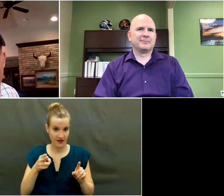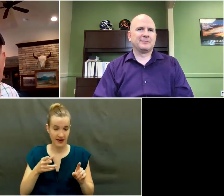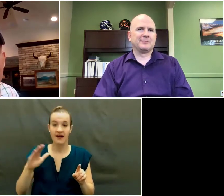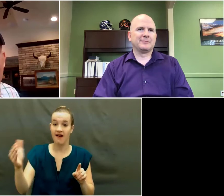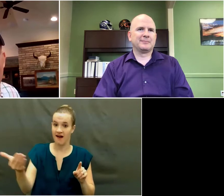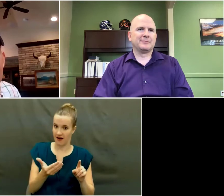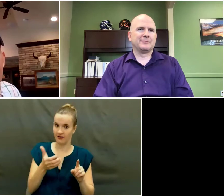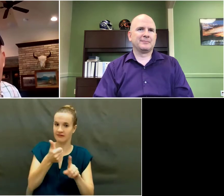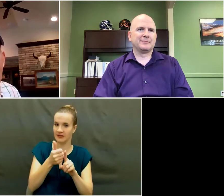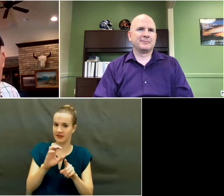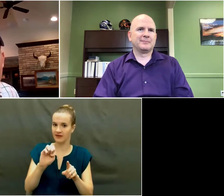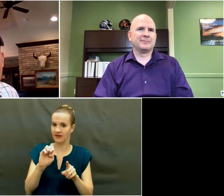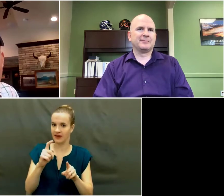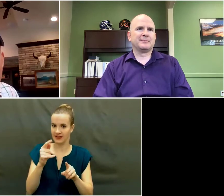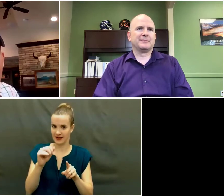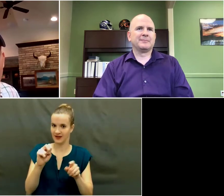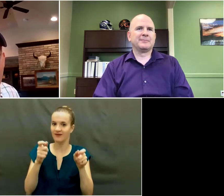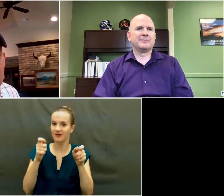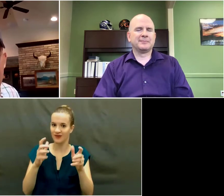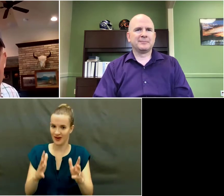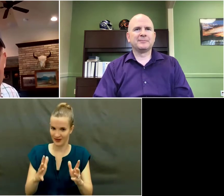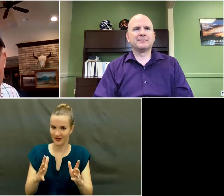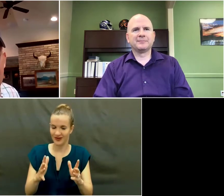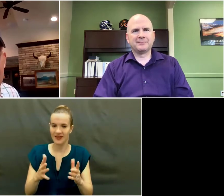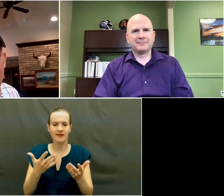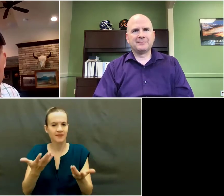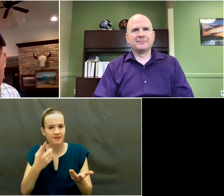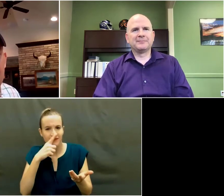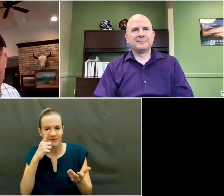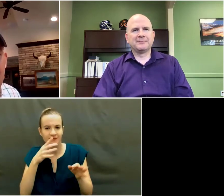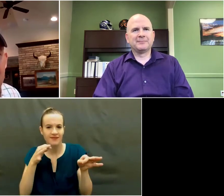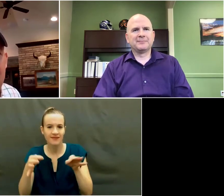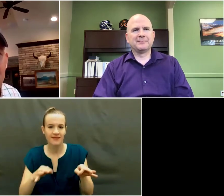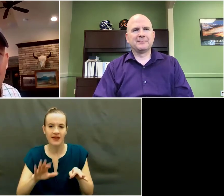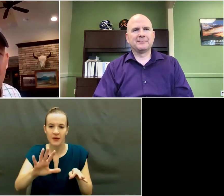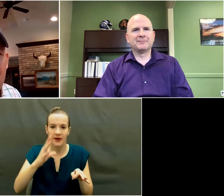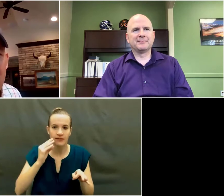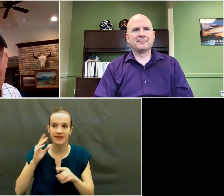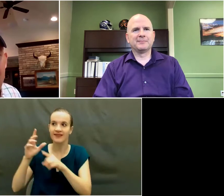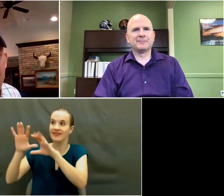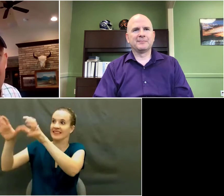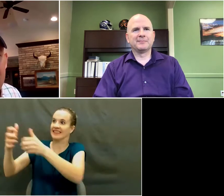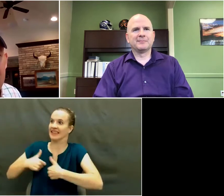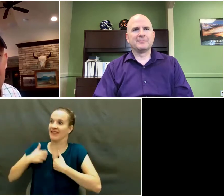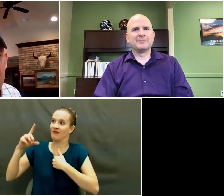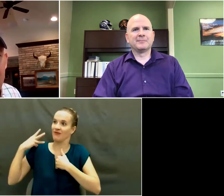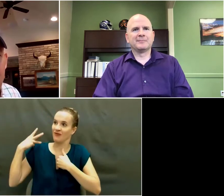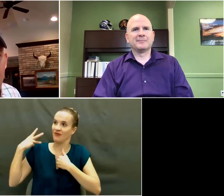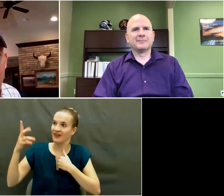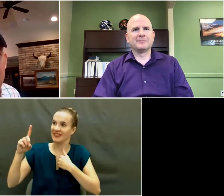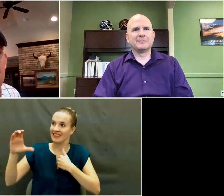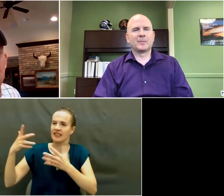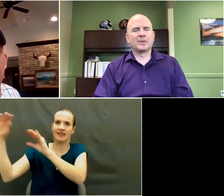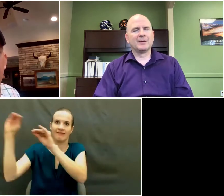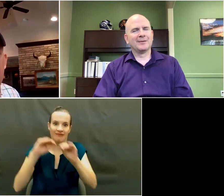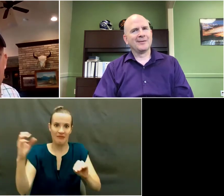Hearing. Um, what was that like coming back to Idaho in that role? And what have your priorities